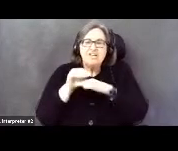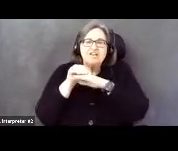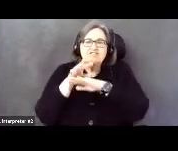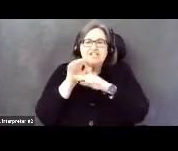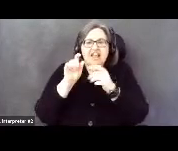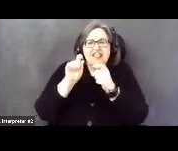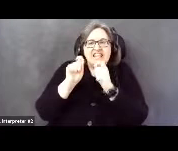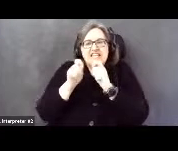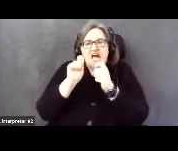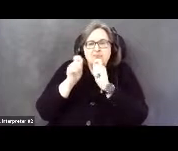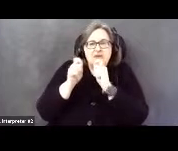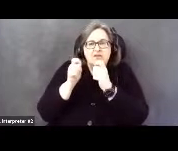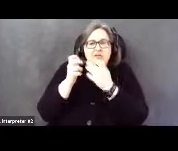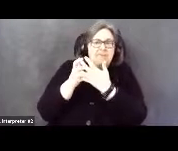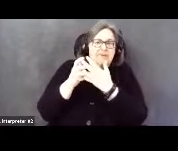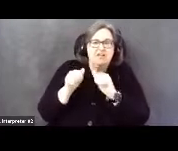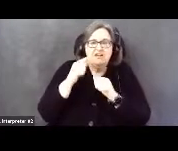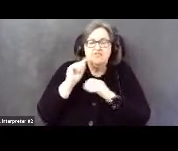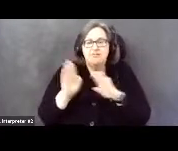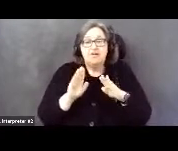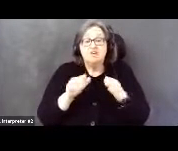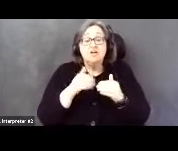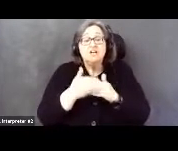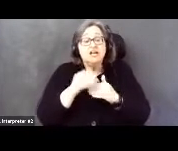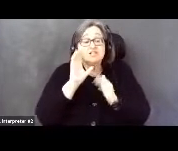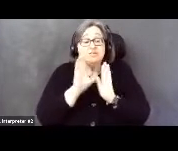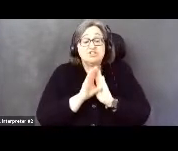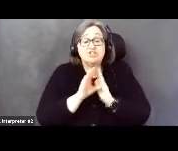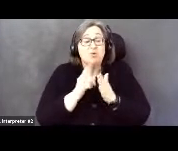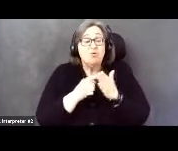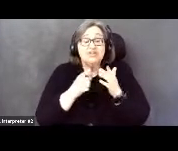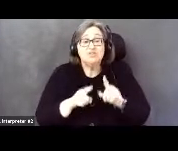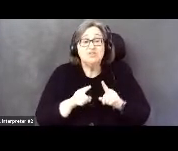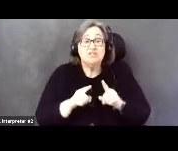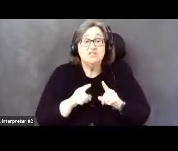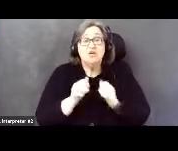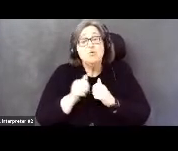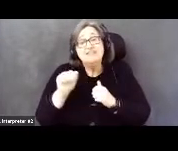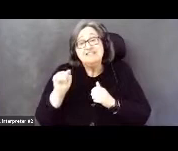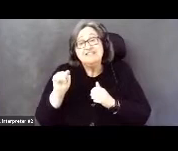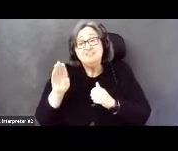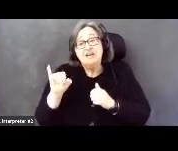of their behavior. If we go to the next image, what happens with traumatic brain injury is